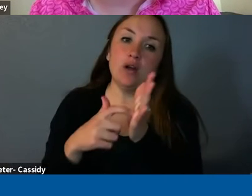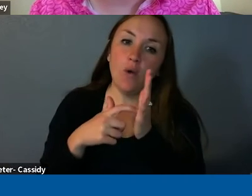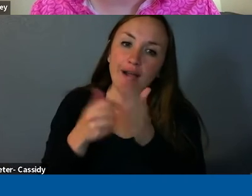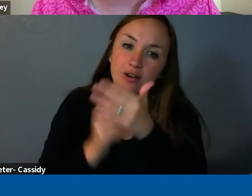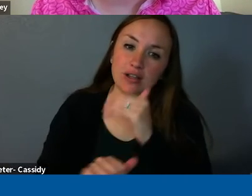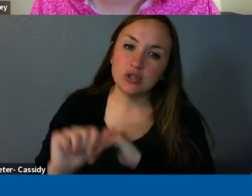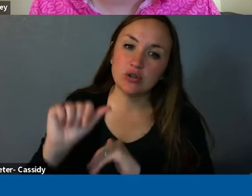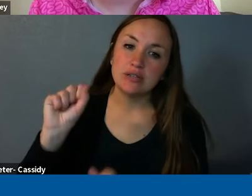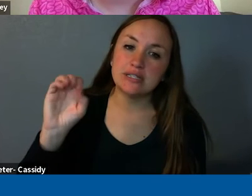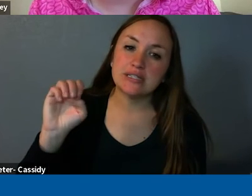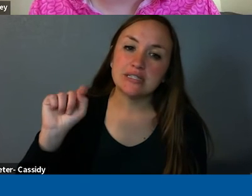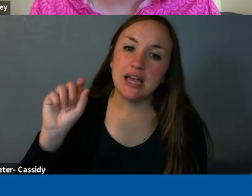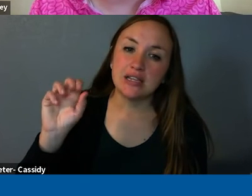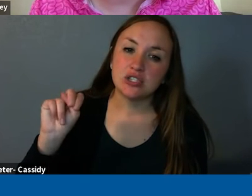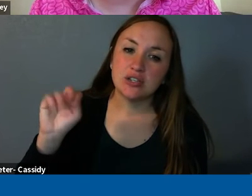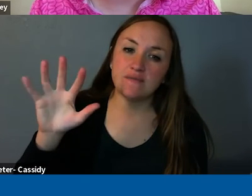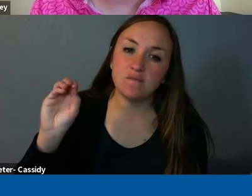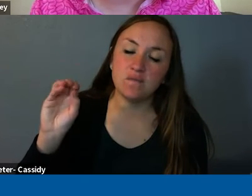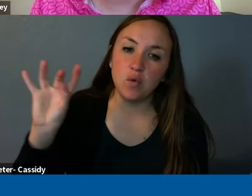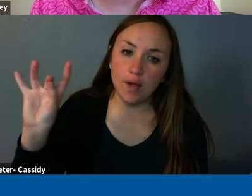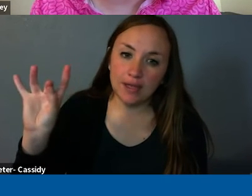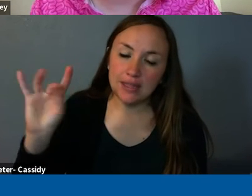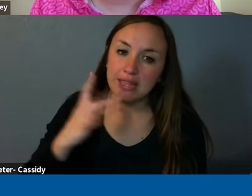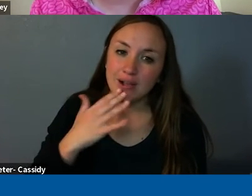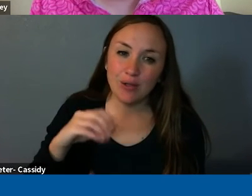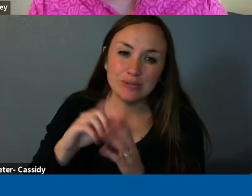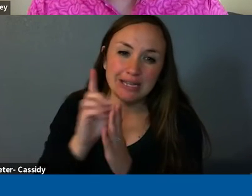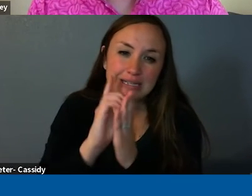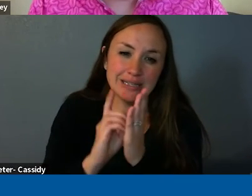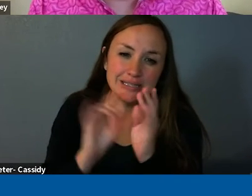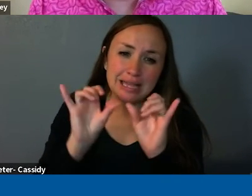and colors in a design system get really complicated,